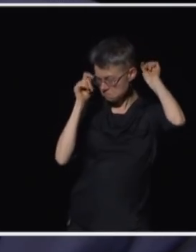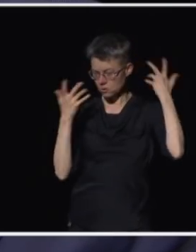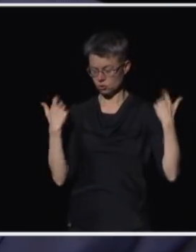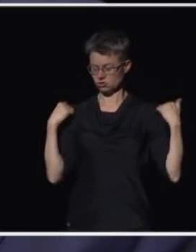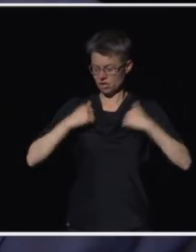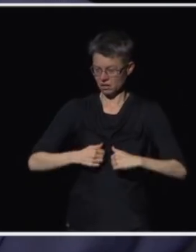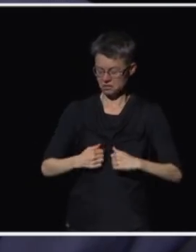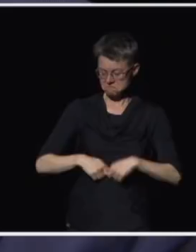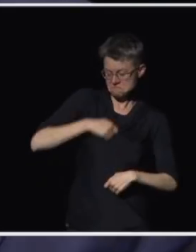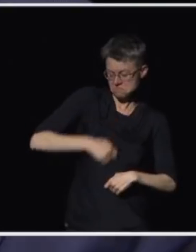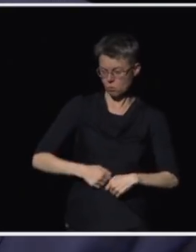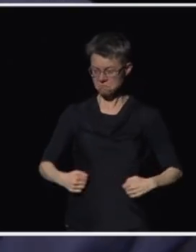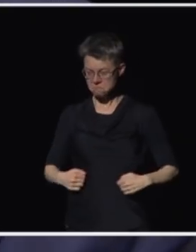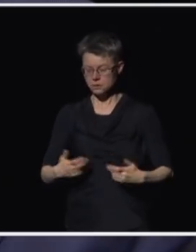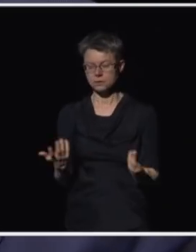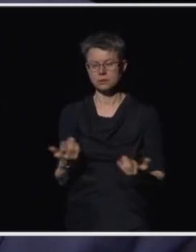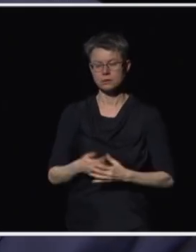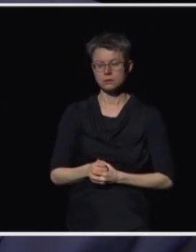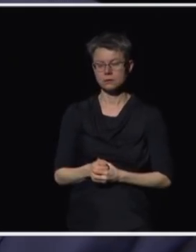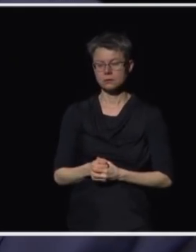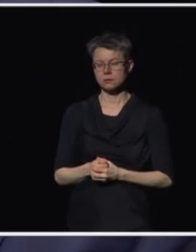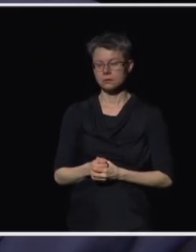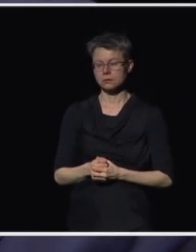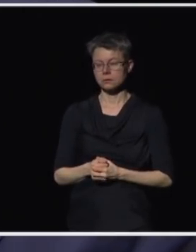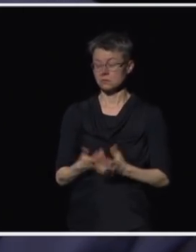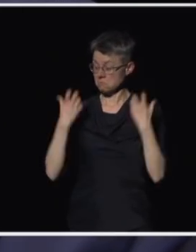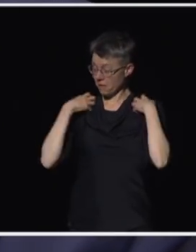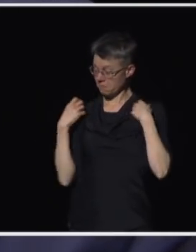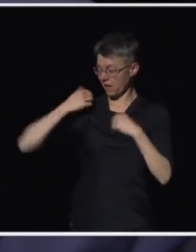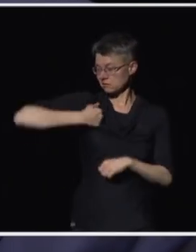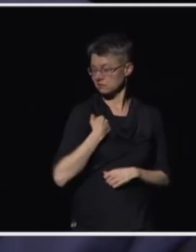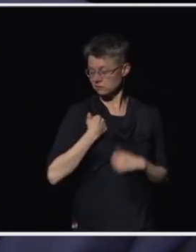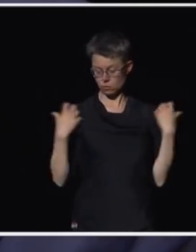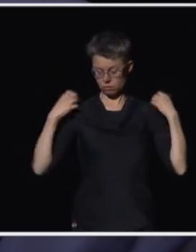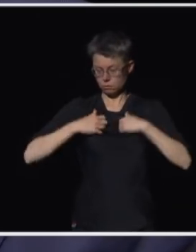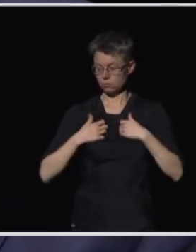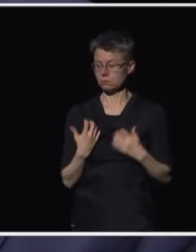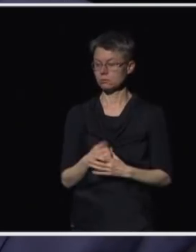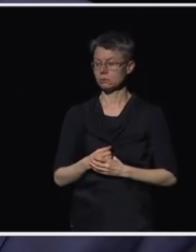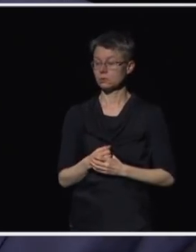you know, how you wore your backpack, how many kids you walked to school with,